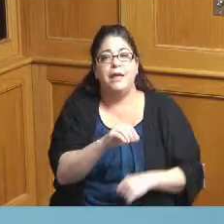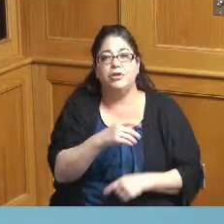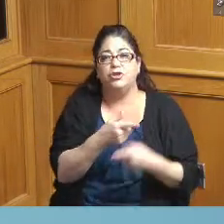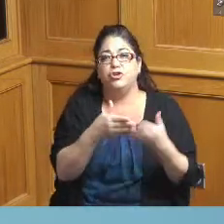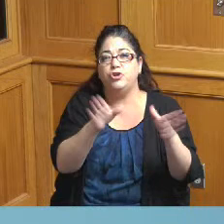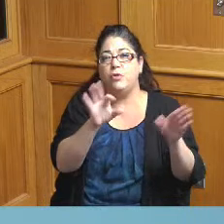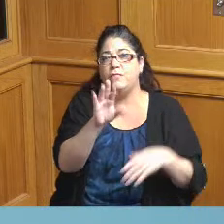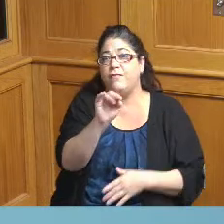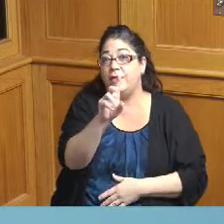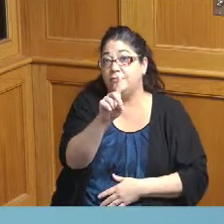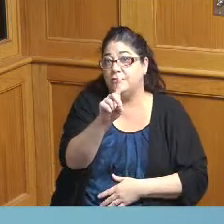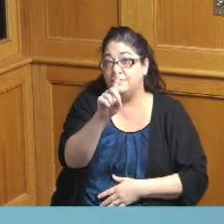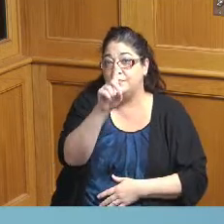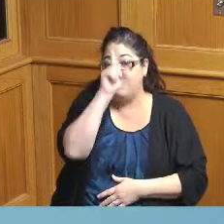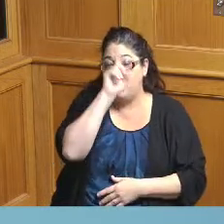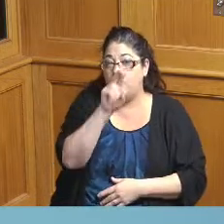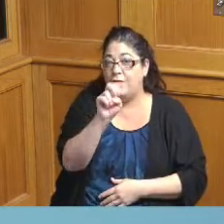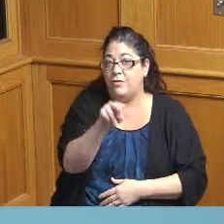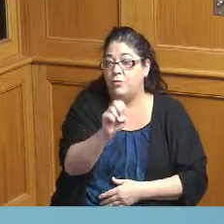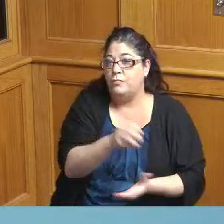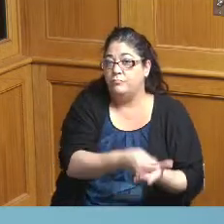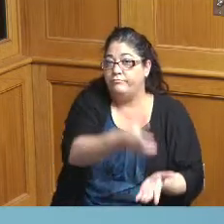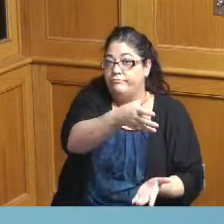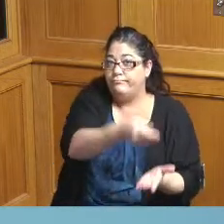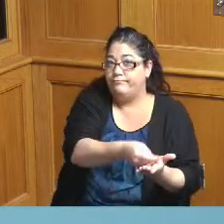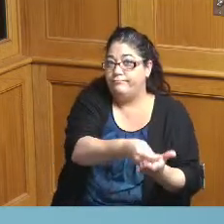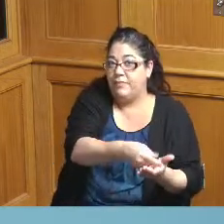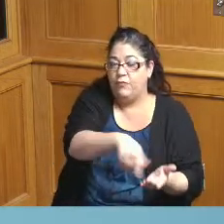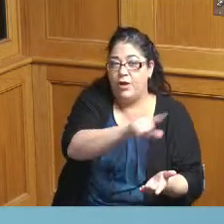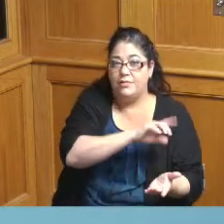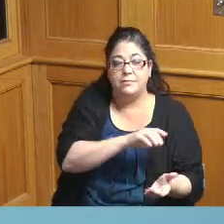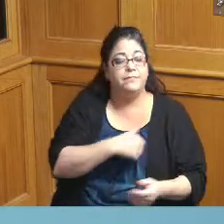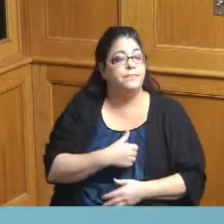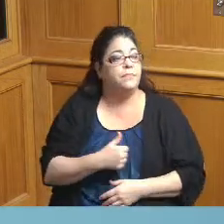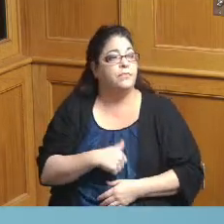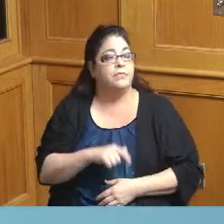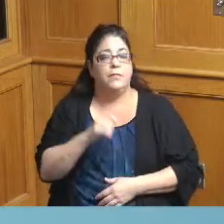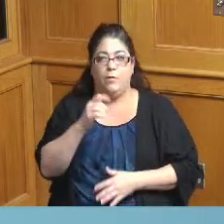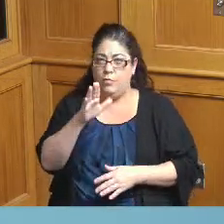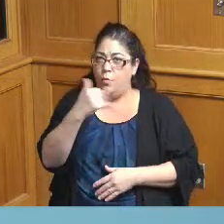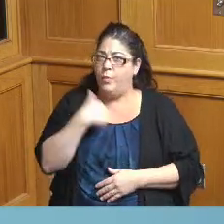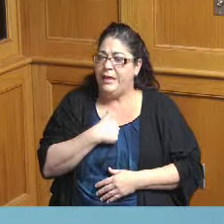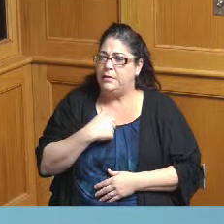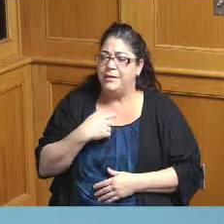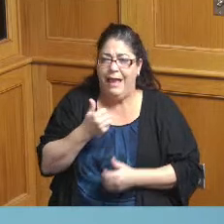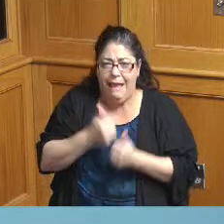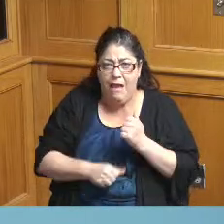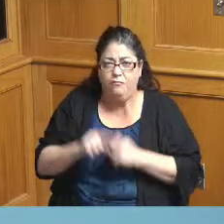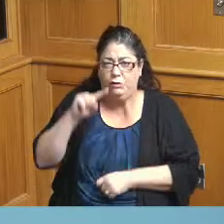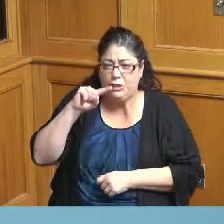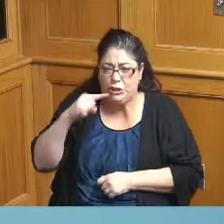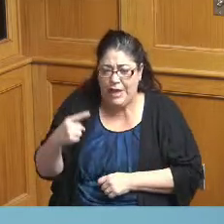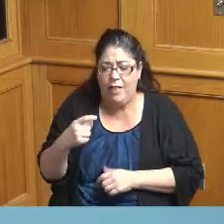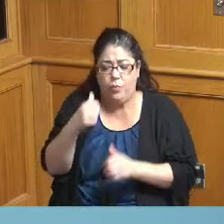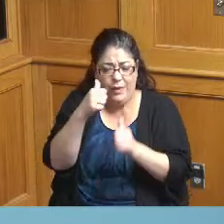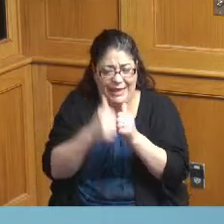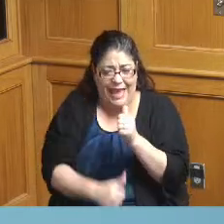we've also tried to squeeze every dollar we could from what is legally allowed by the court